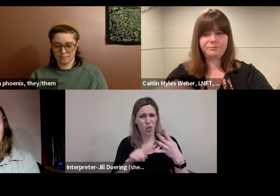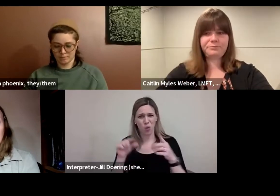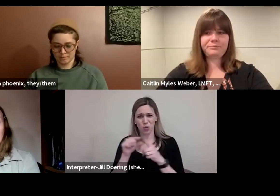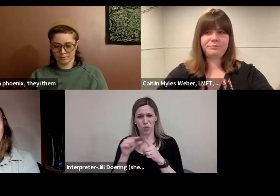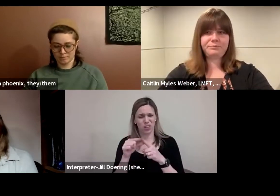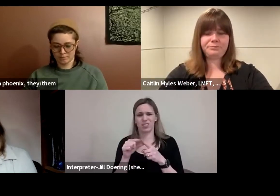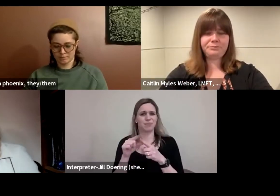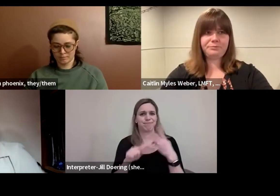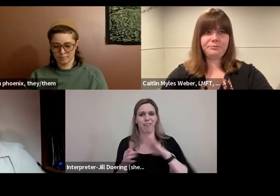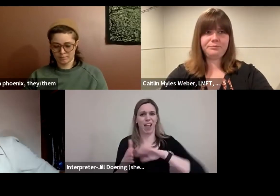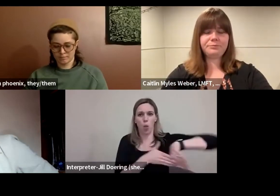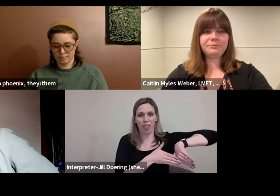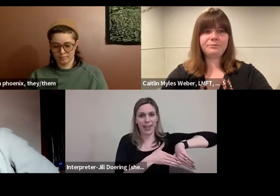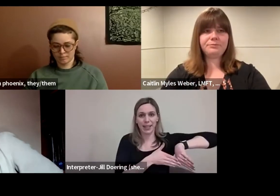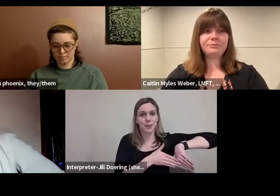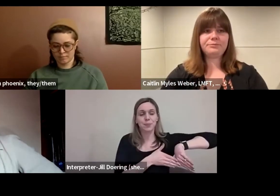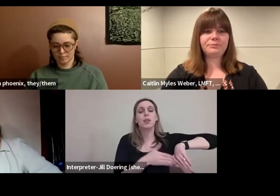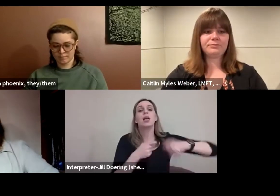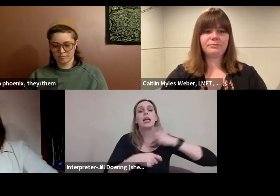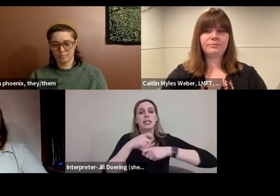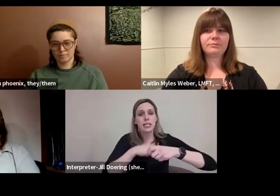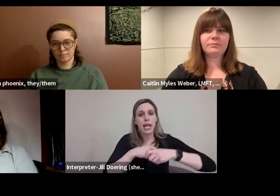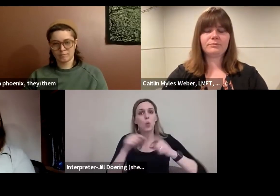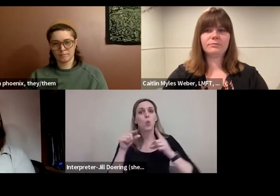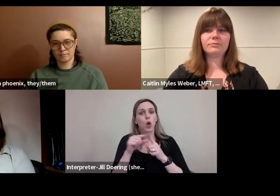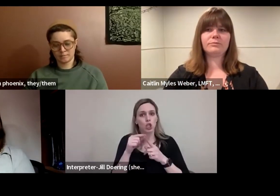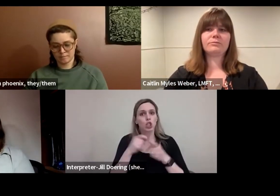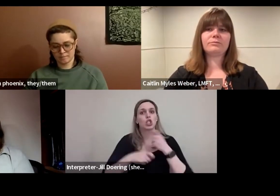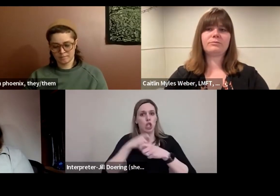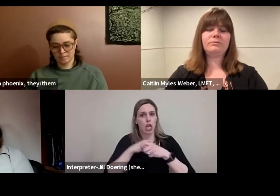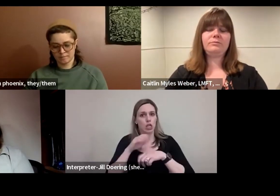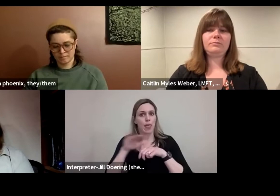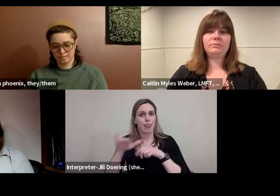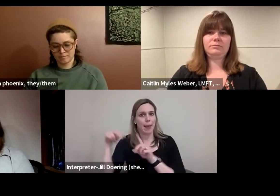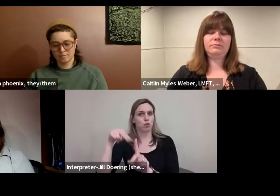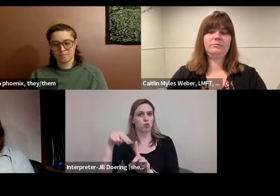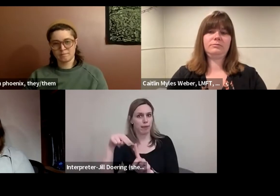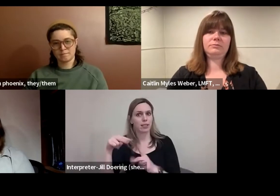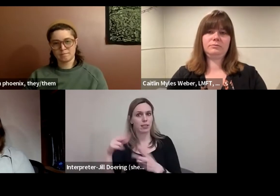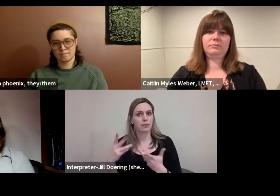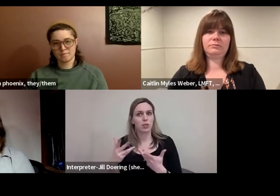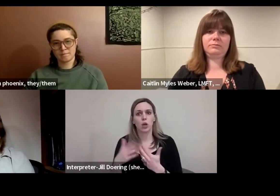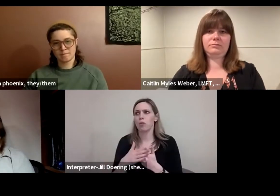and then words change depending on that perspective. So I don't like using those labels.